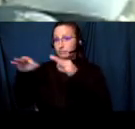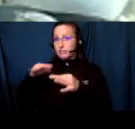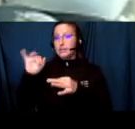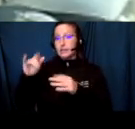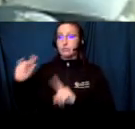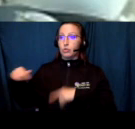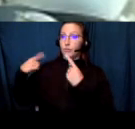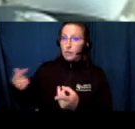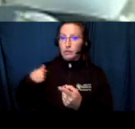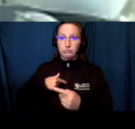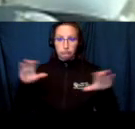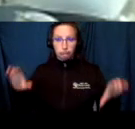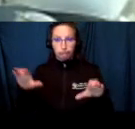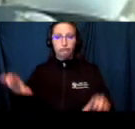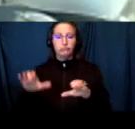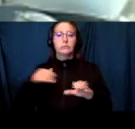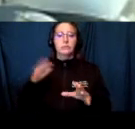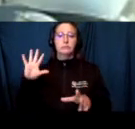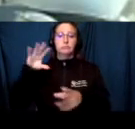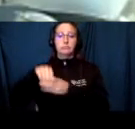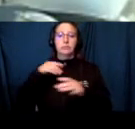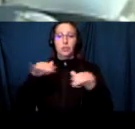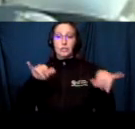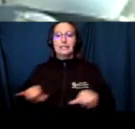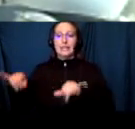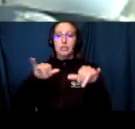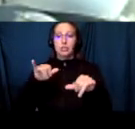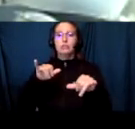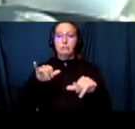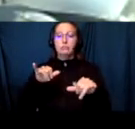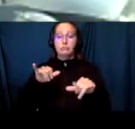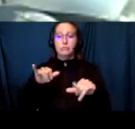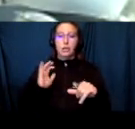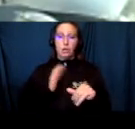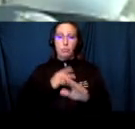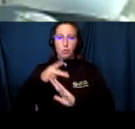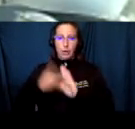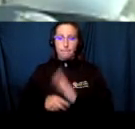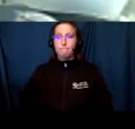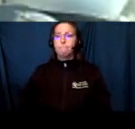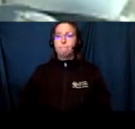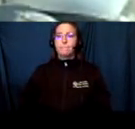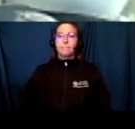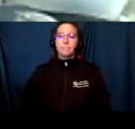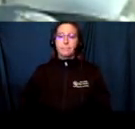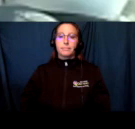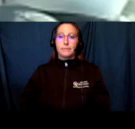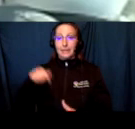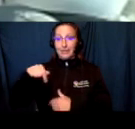to do as a part of the standard pieces of our program. But we are this year with a new grant